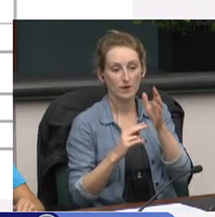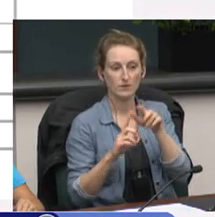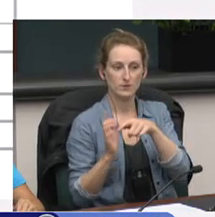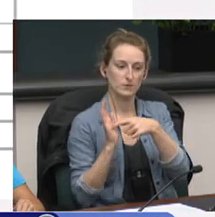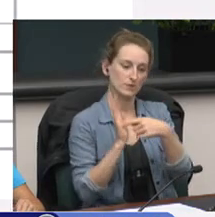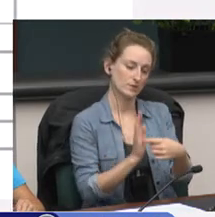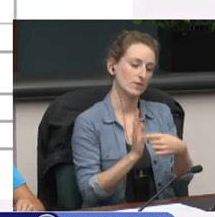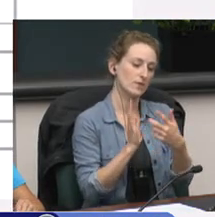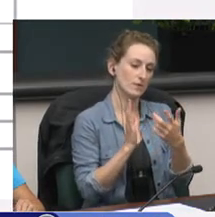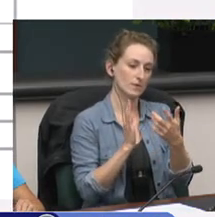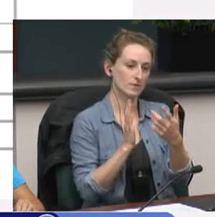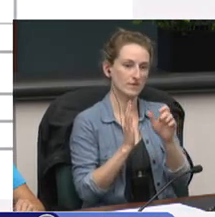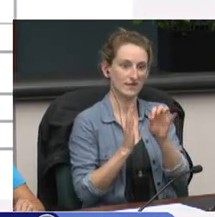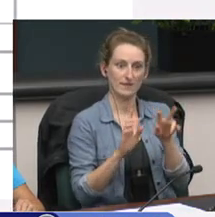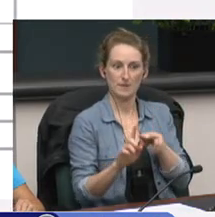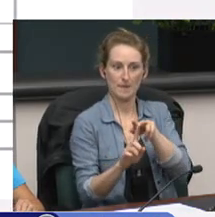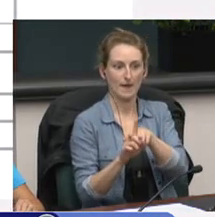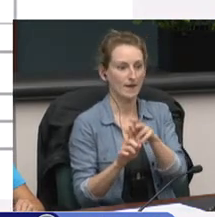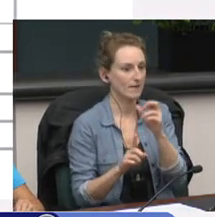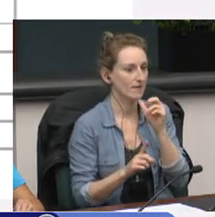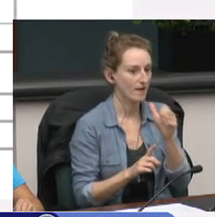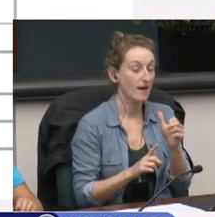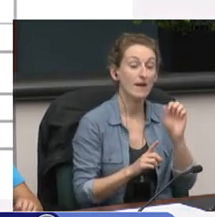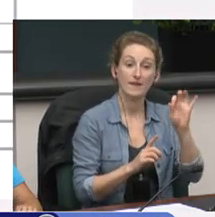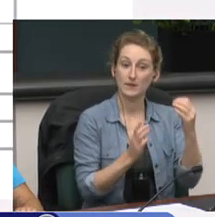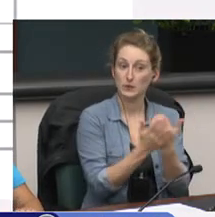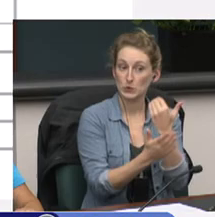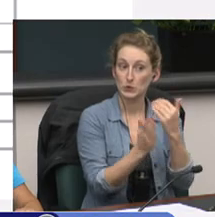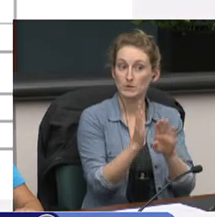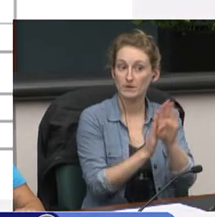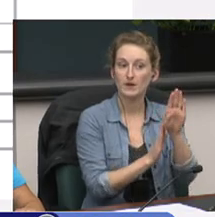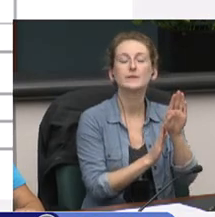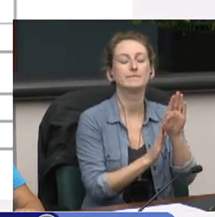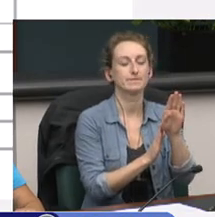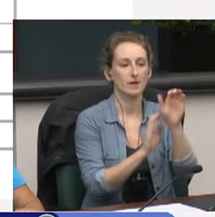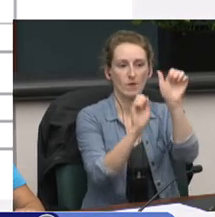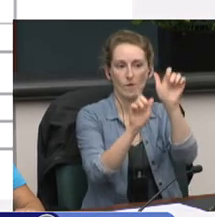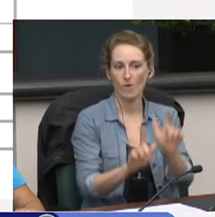development everything applies in in chapter 4 but this just is a table to